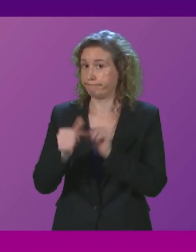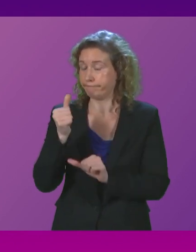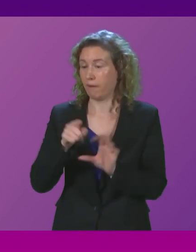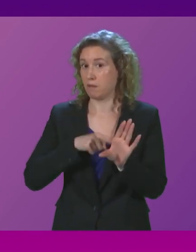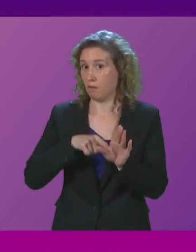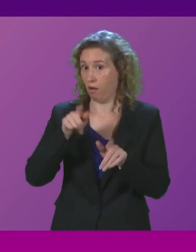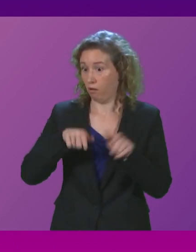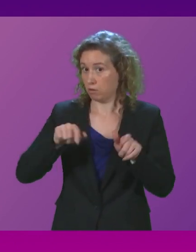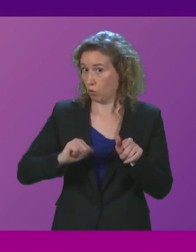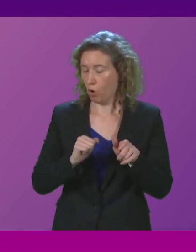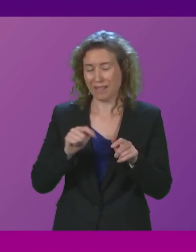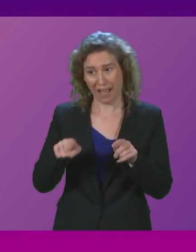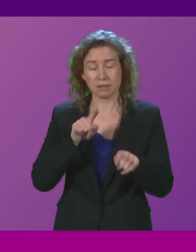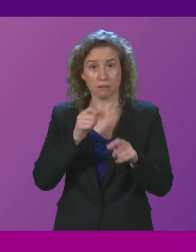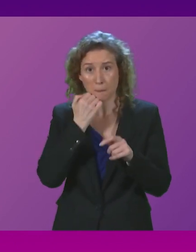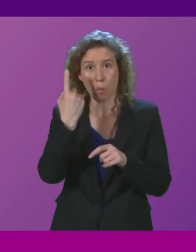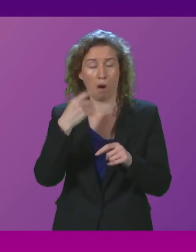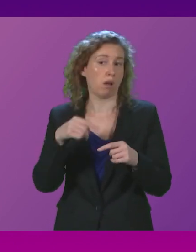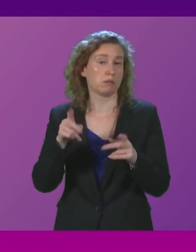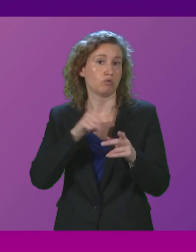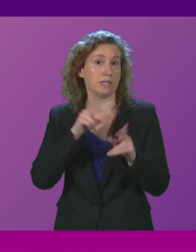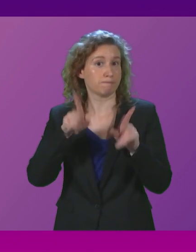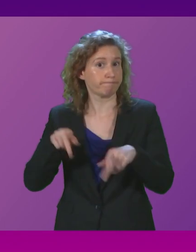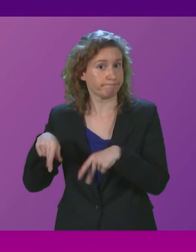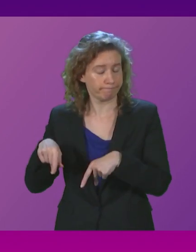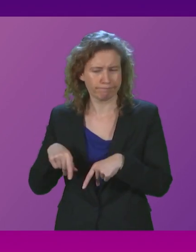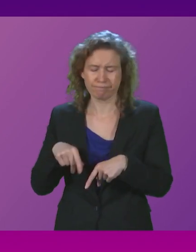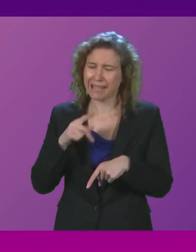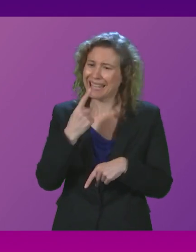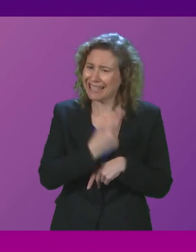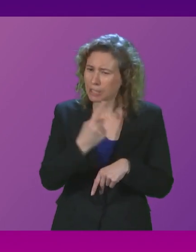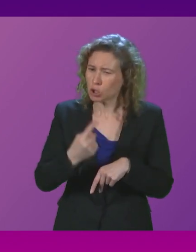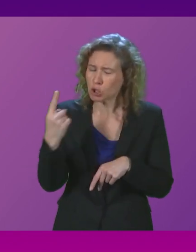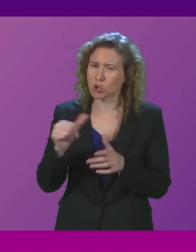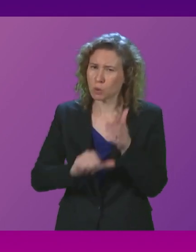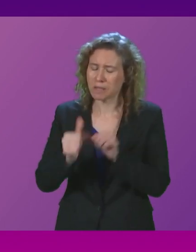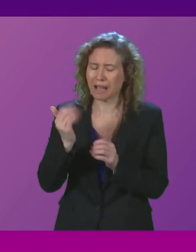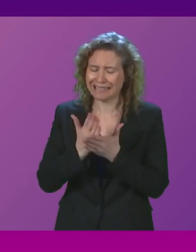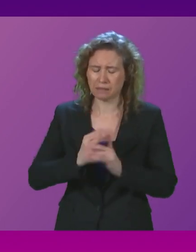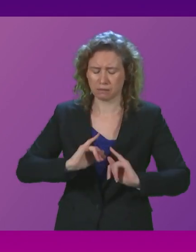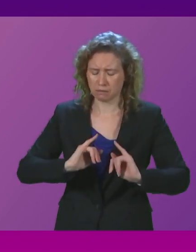of death among young Scots. Ministers have described every suicide as being “a tragedy” and have said that suicide